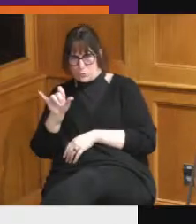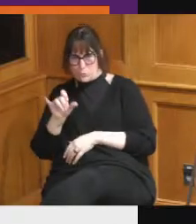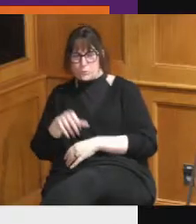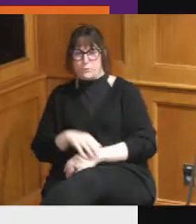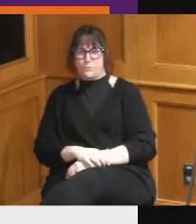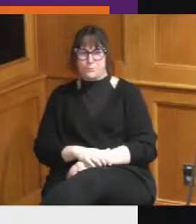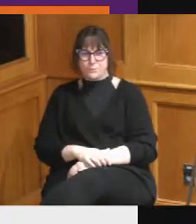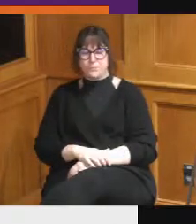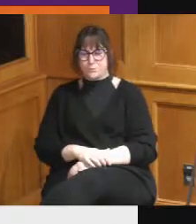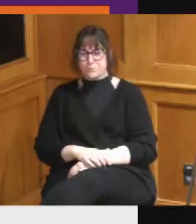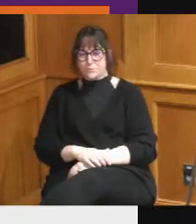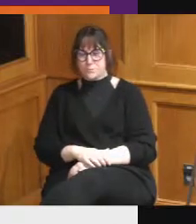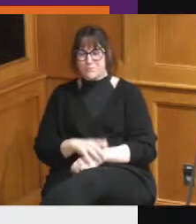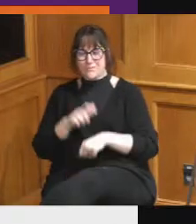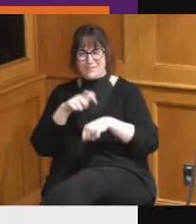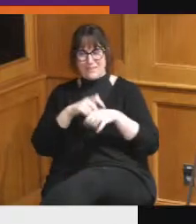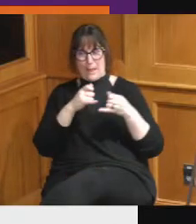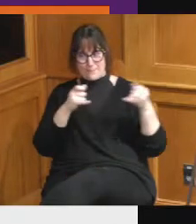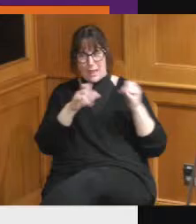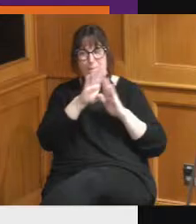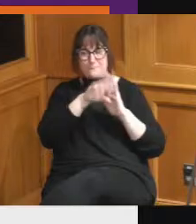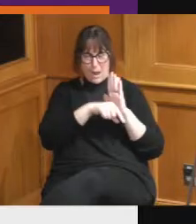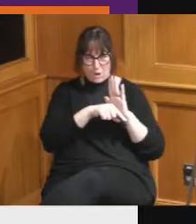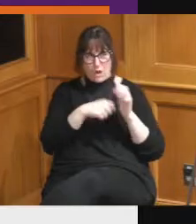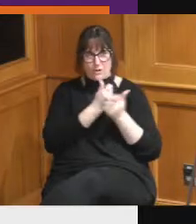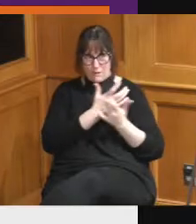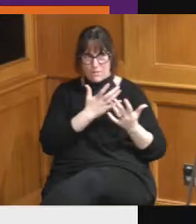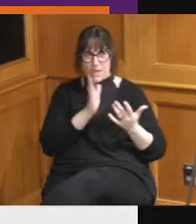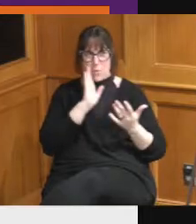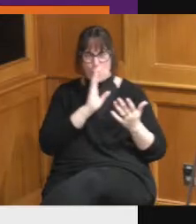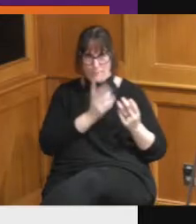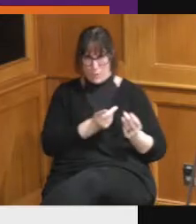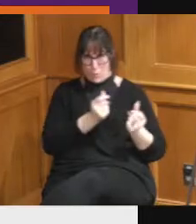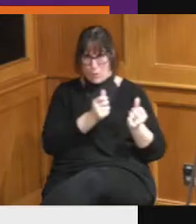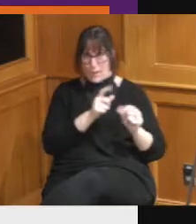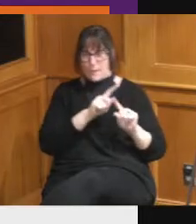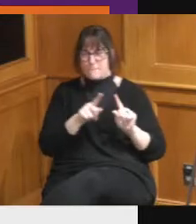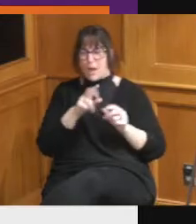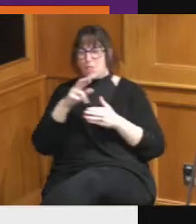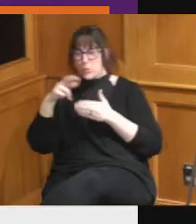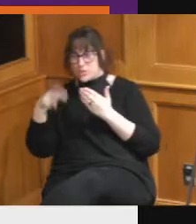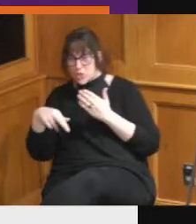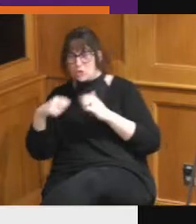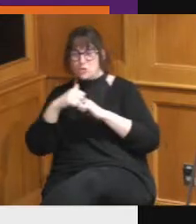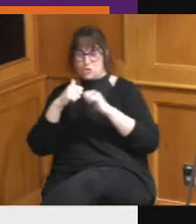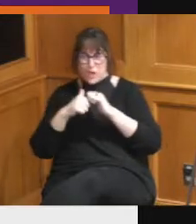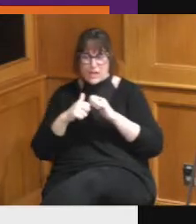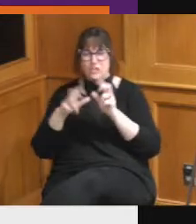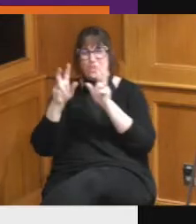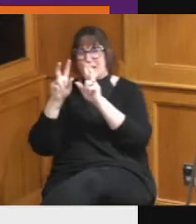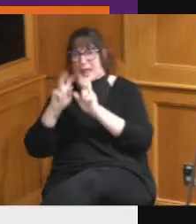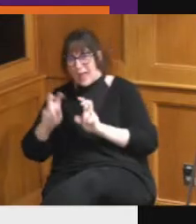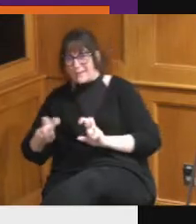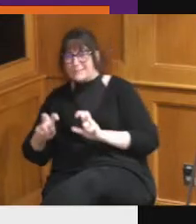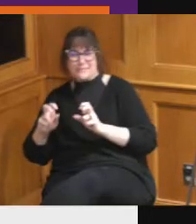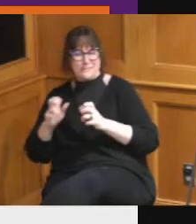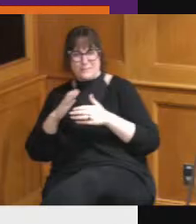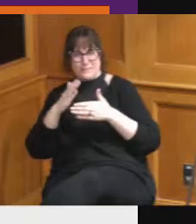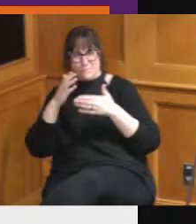Breeze through the timeline and background but then I'll get into some of the impact and some of the results against the strategy and some of the analysis of sort of what's happened